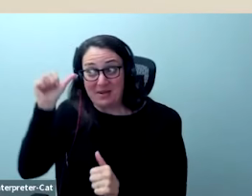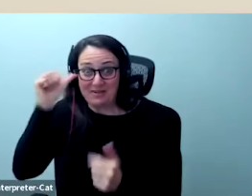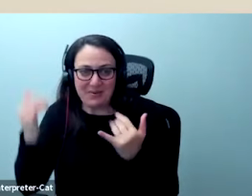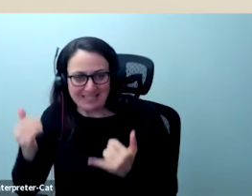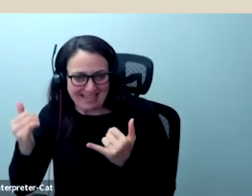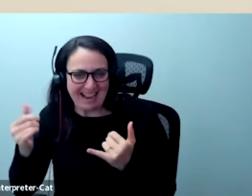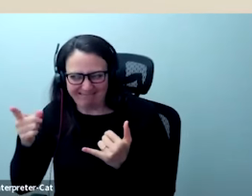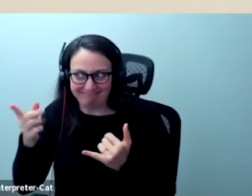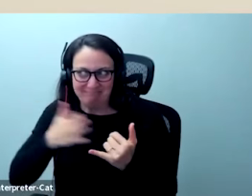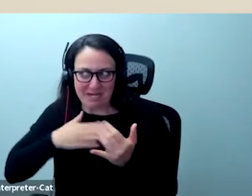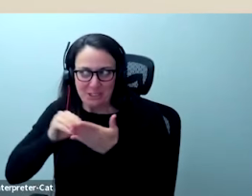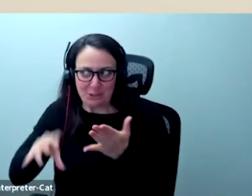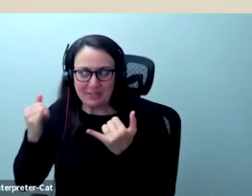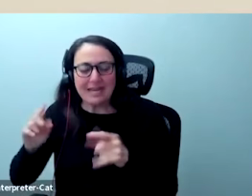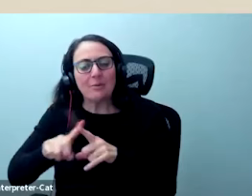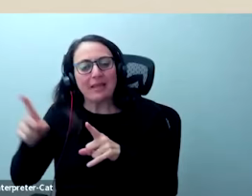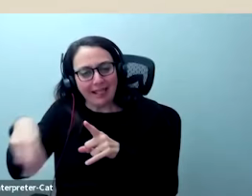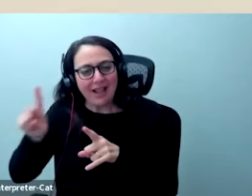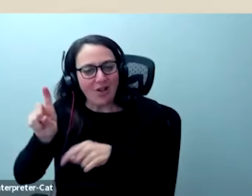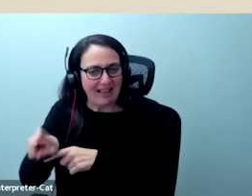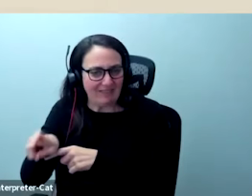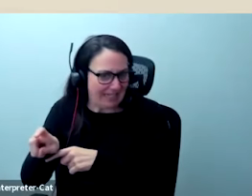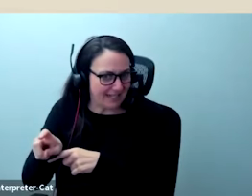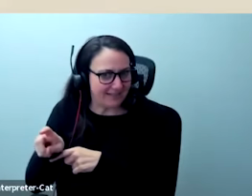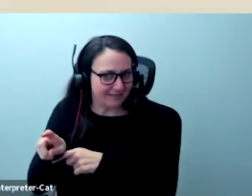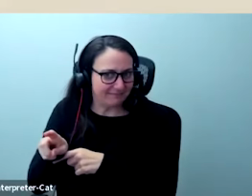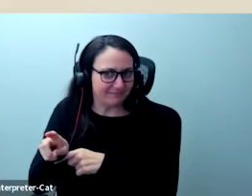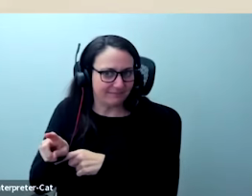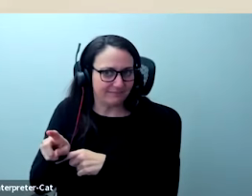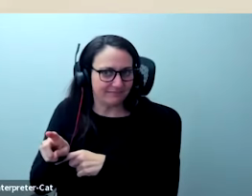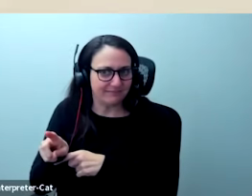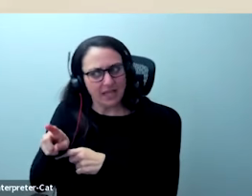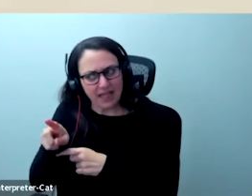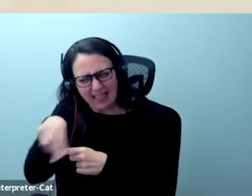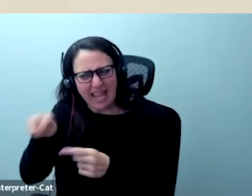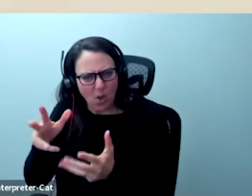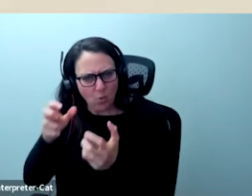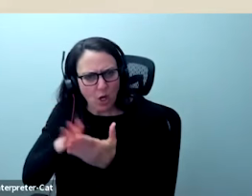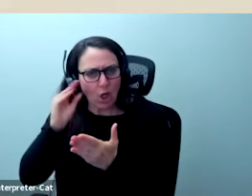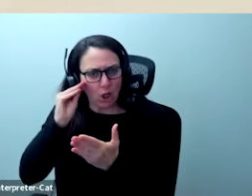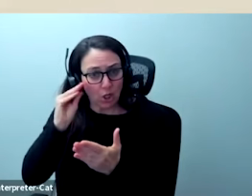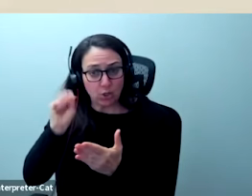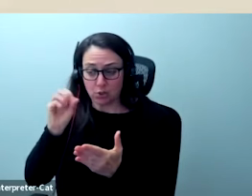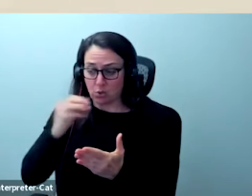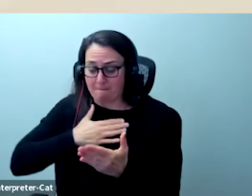but they all have various needs and are aspiring to learn. And so it's my job as a product manager